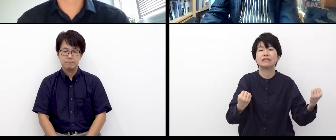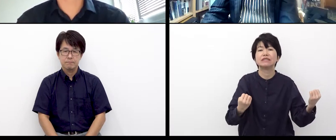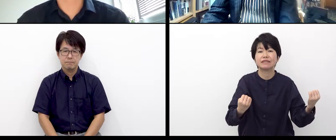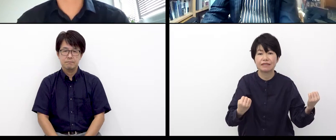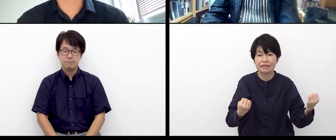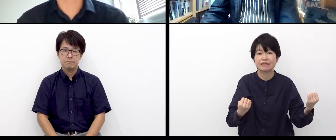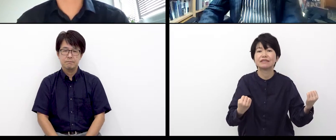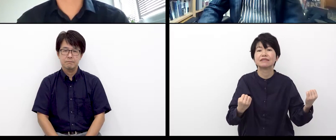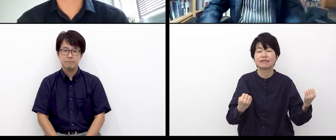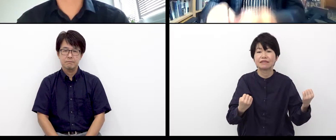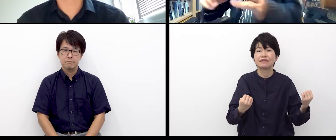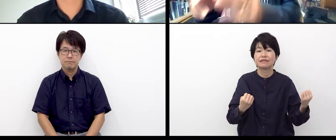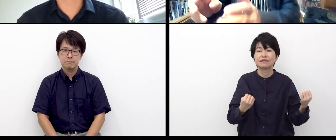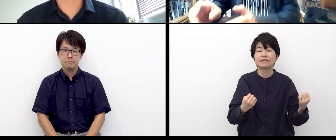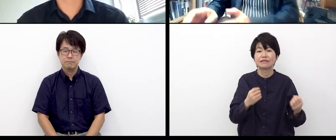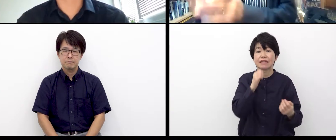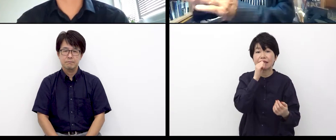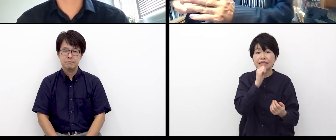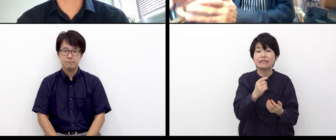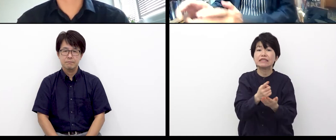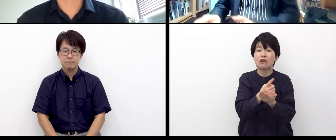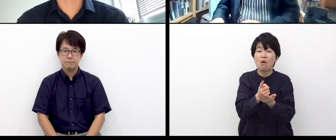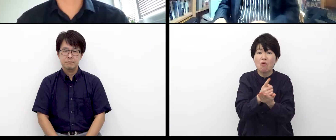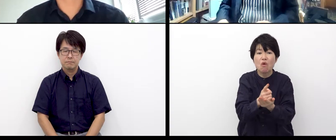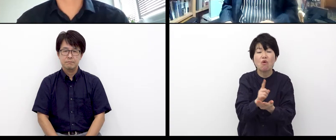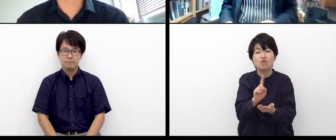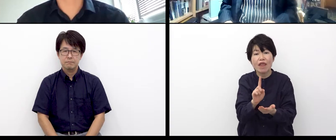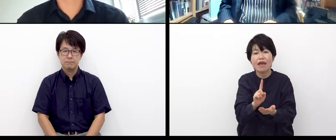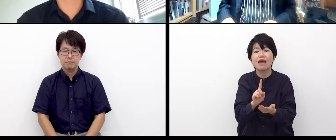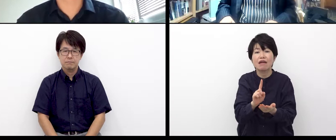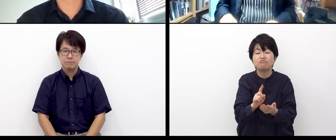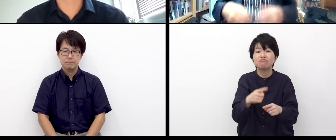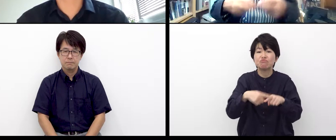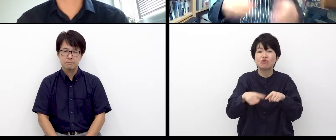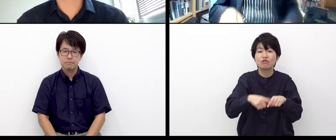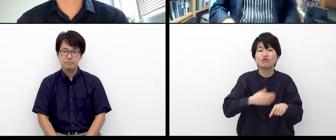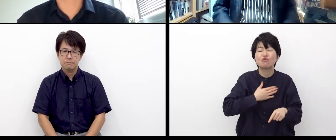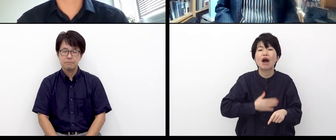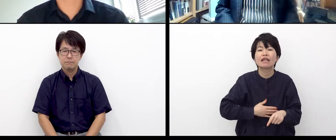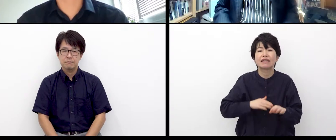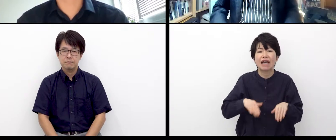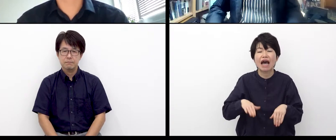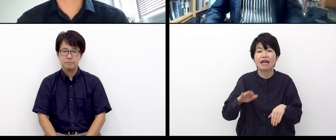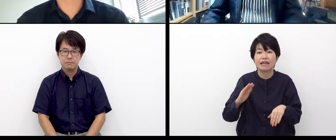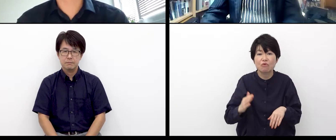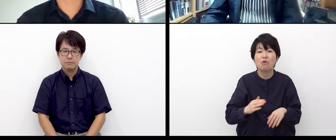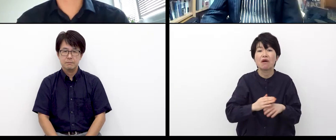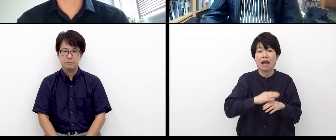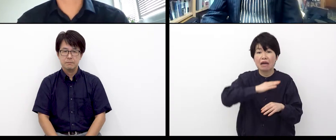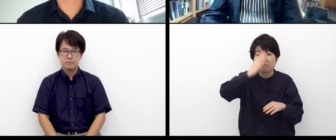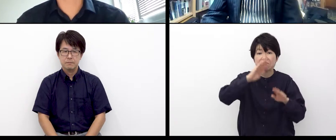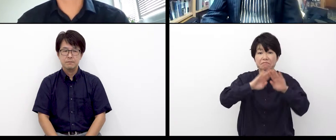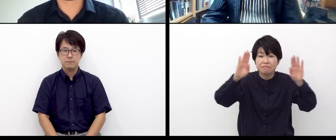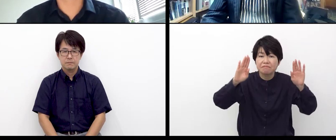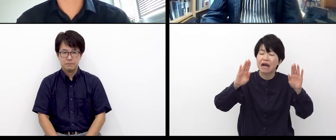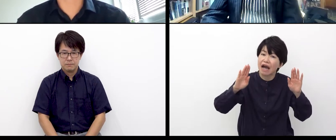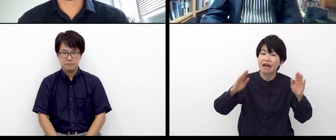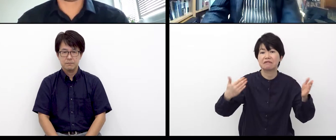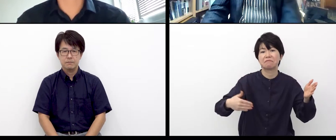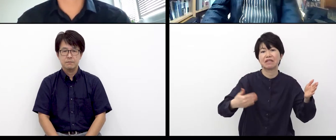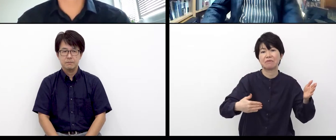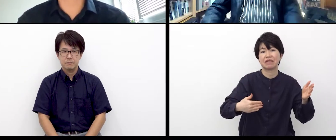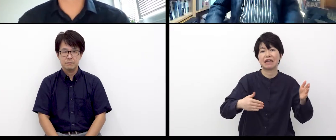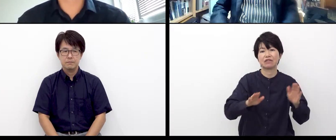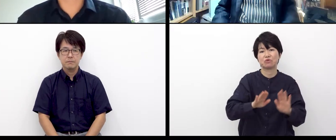We almost know the good way, but still can’t make it.